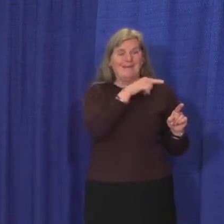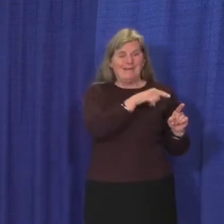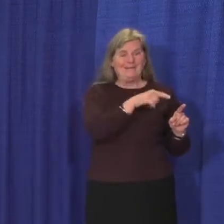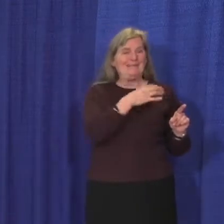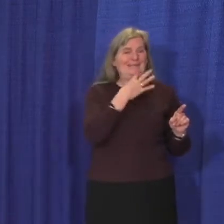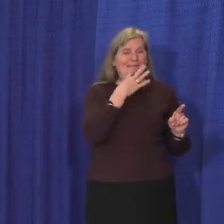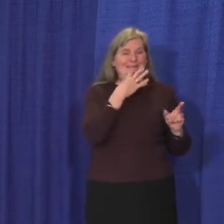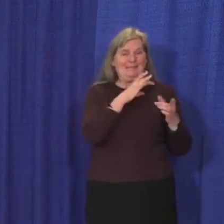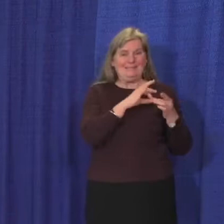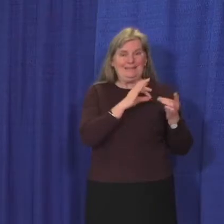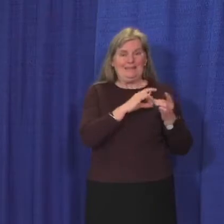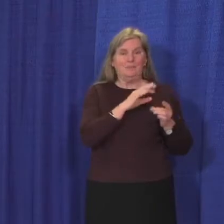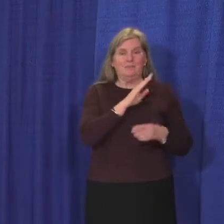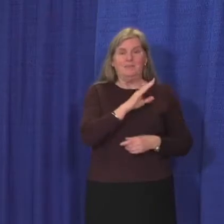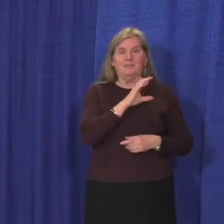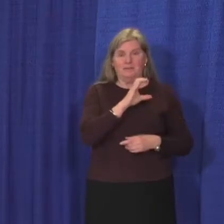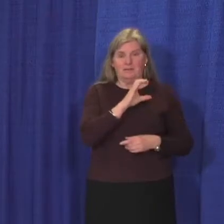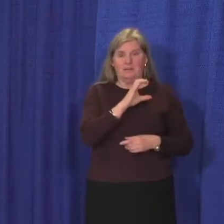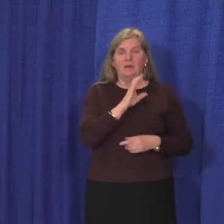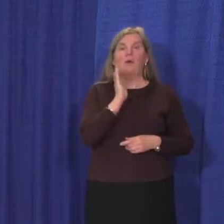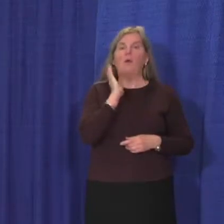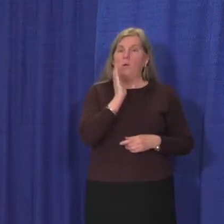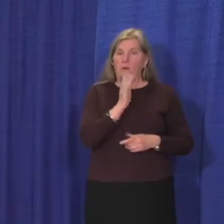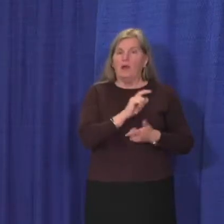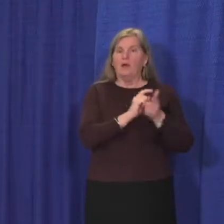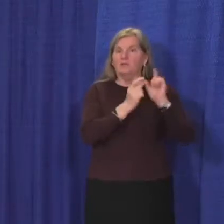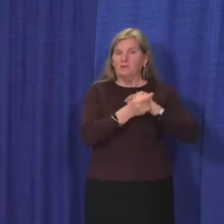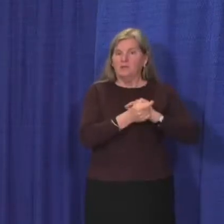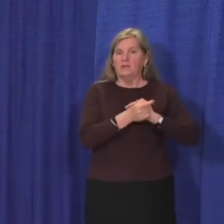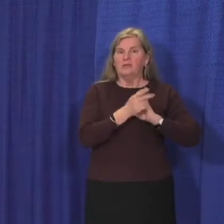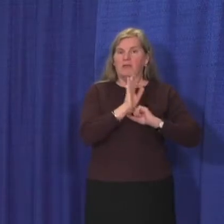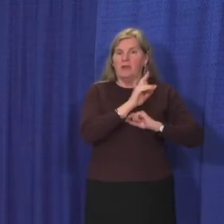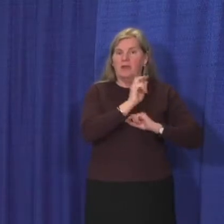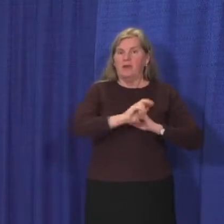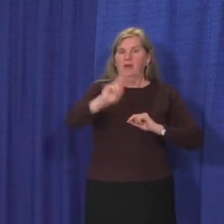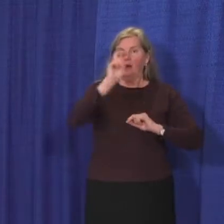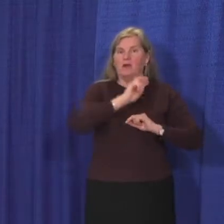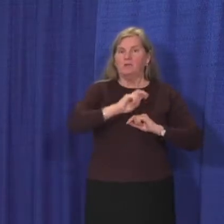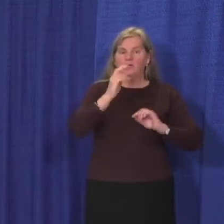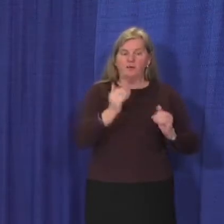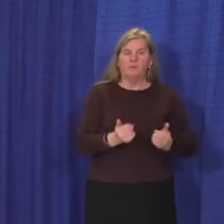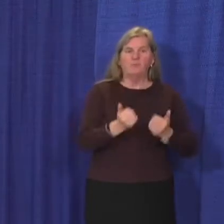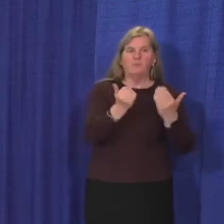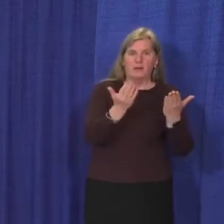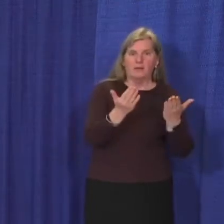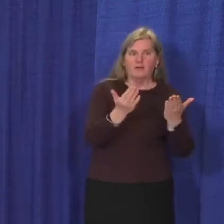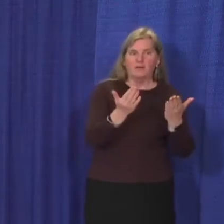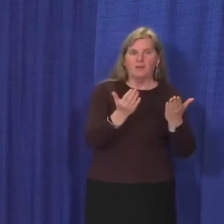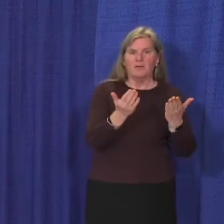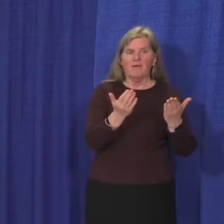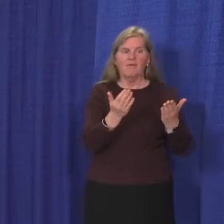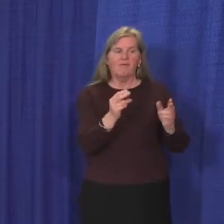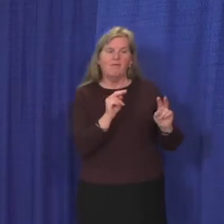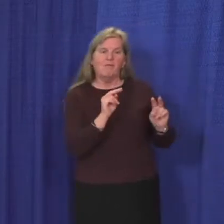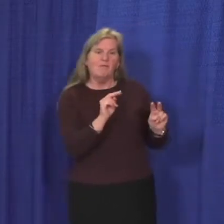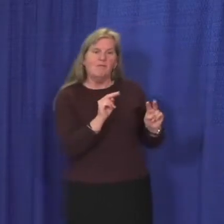after the long weekend British Columbia will update their travel requirements.